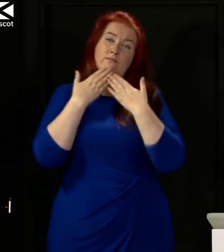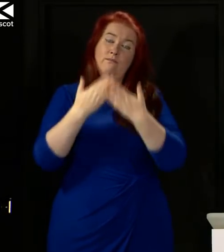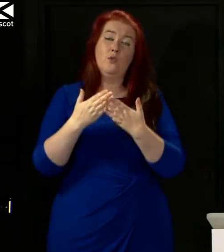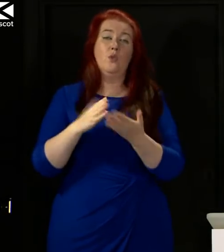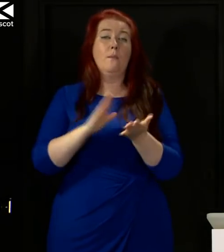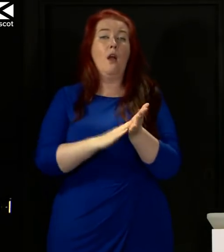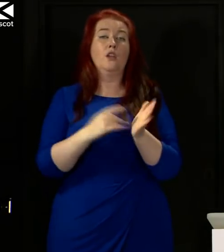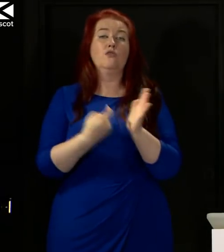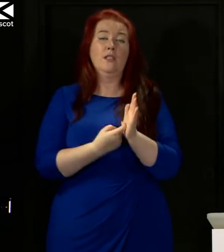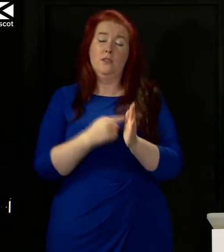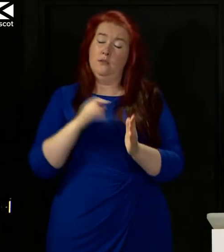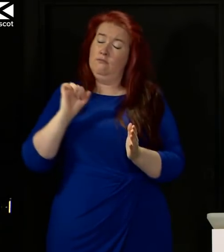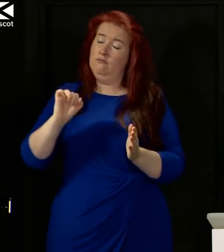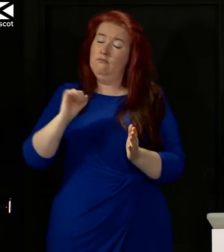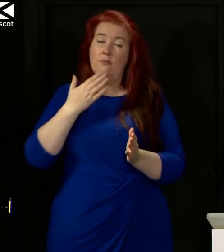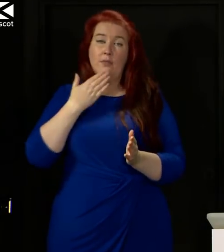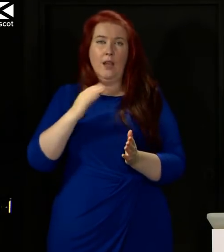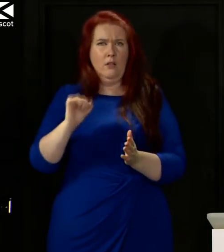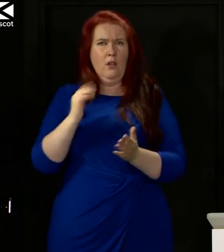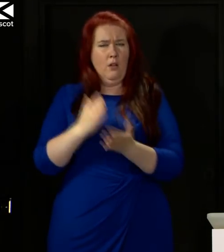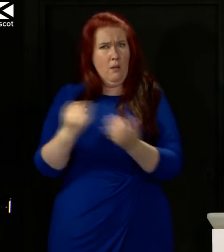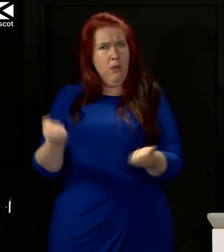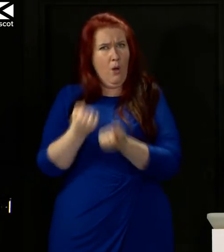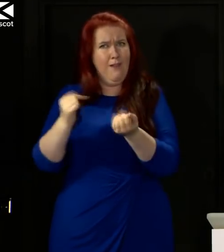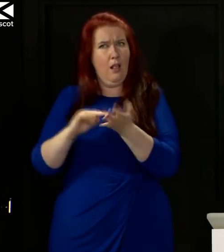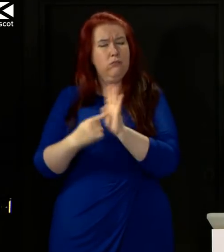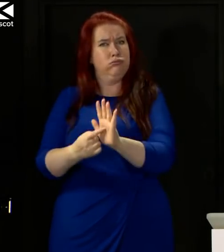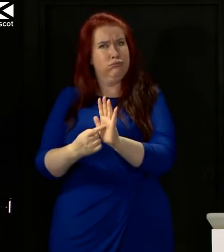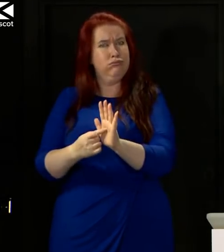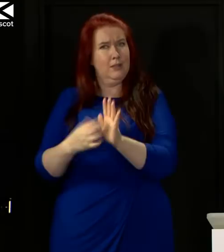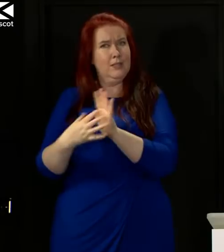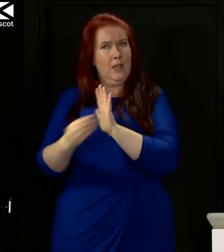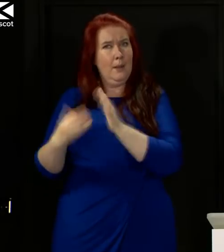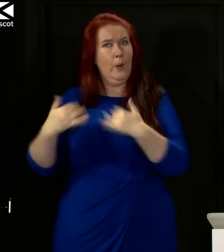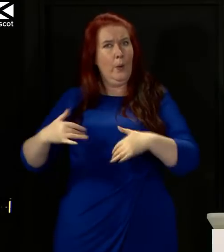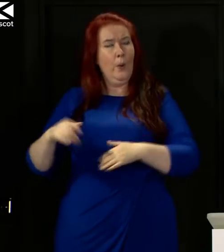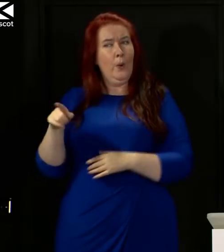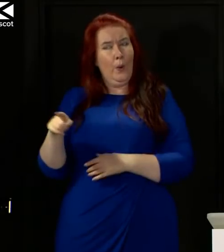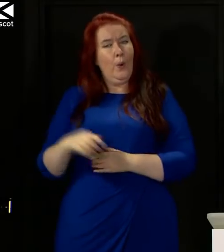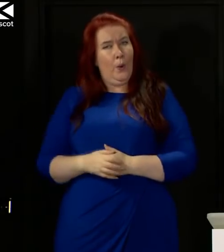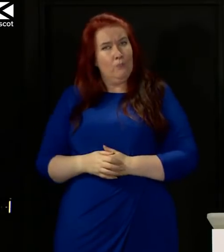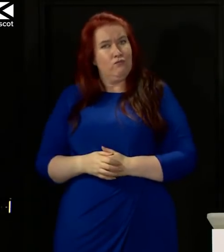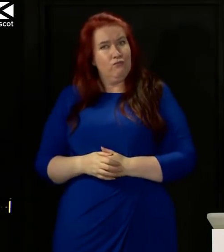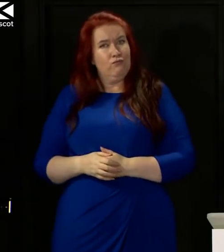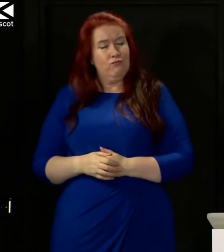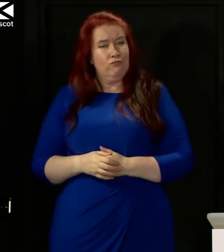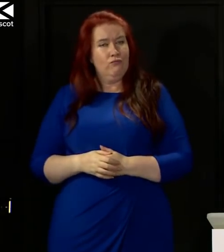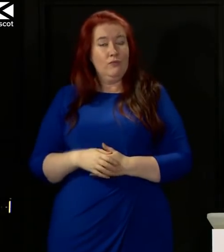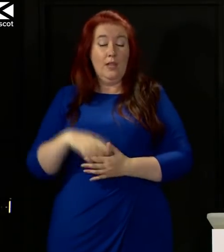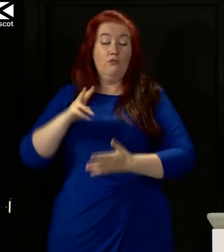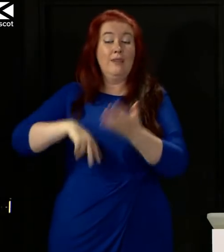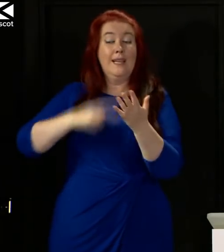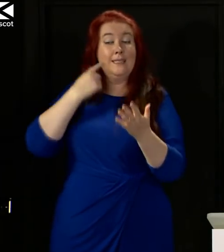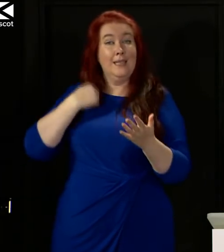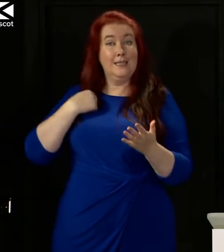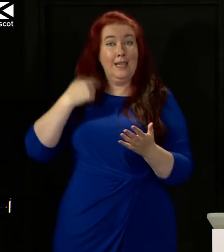for the very powerful case that he has made, which I certainly read yesterday, and footballers